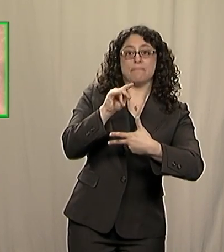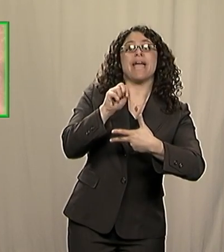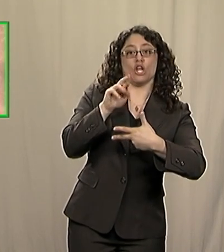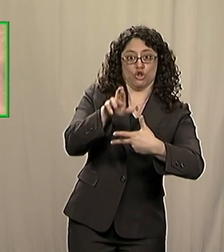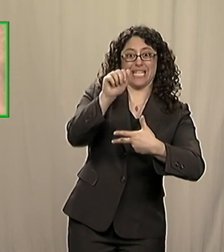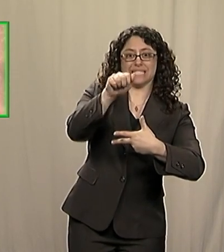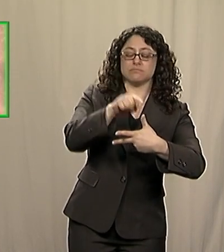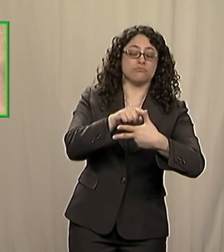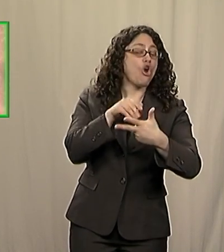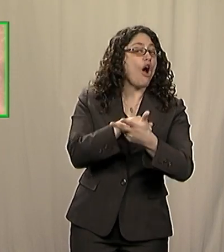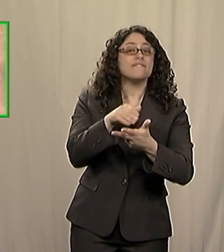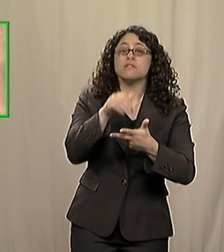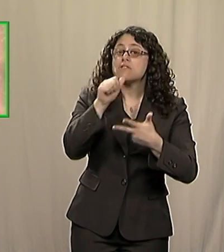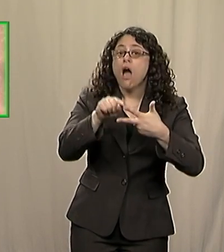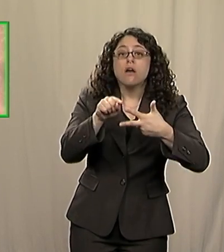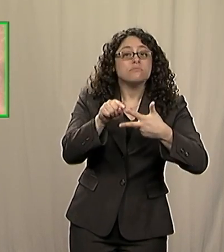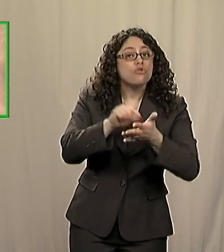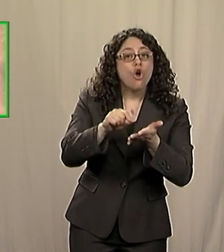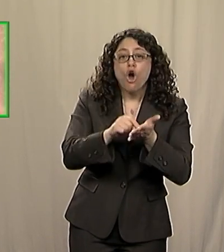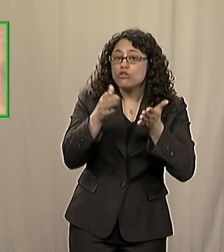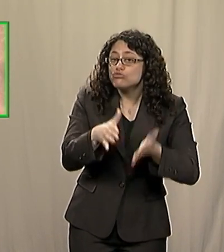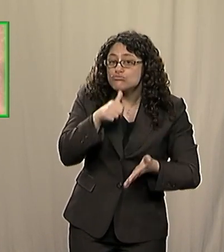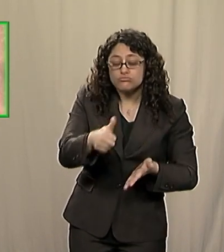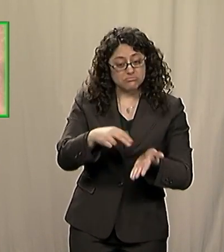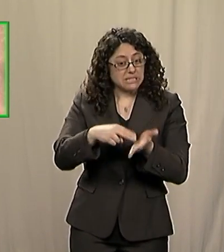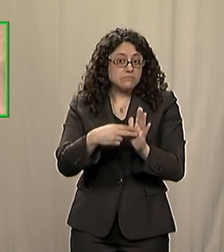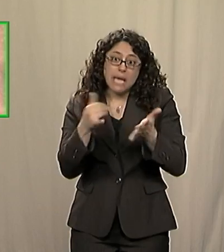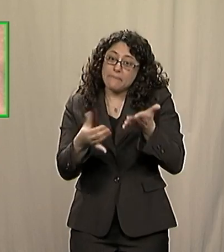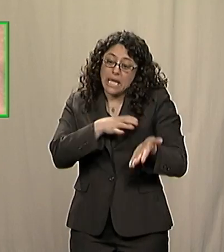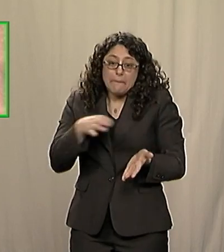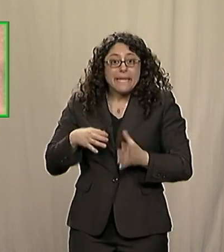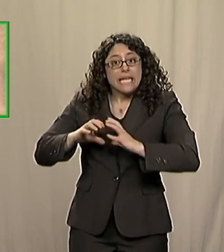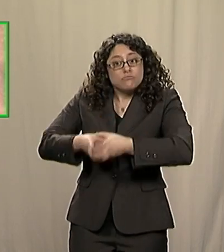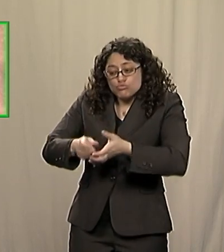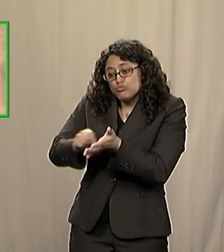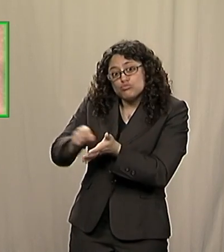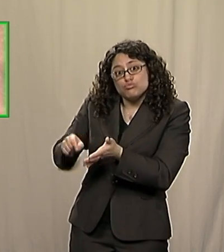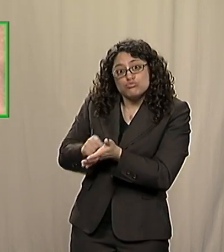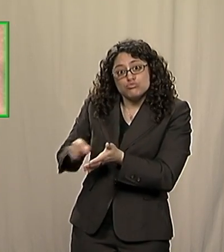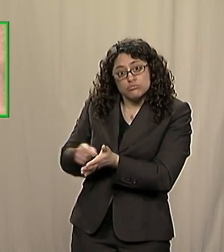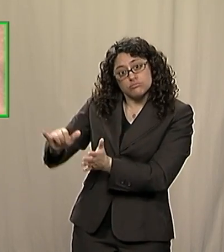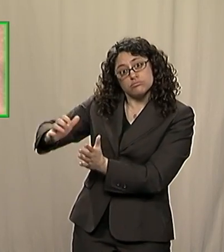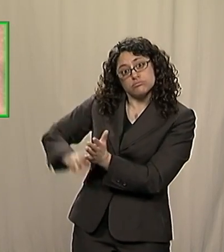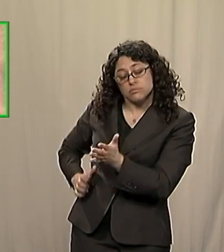The author is often a committee of people who might never be known. And the principal might be the government in power